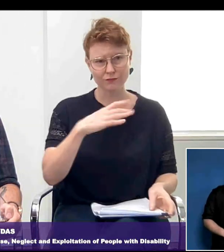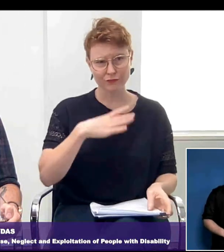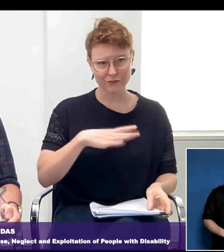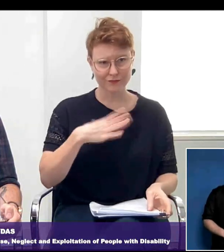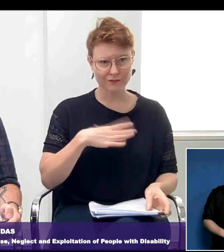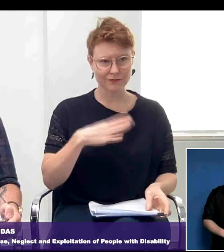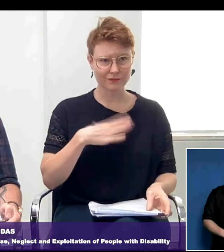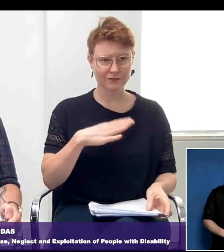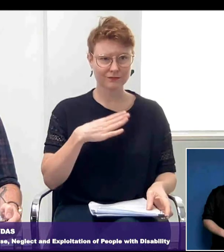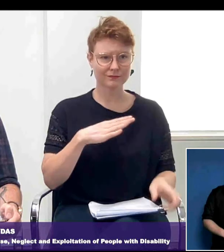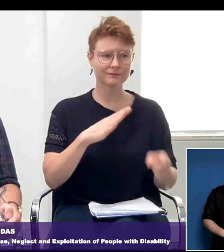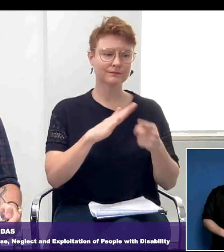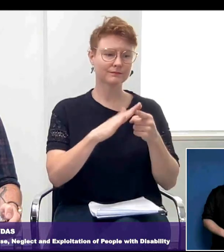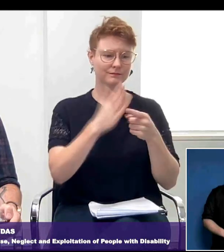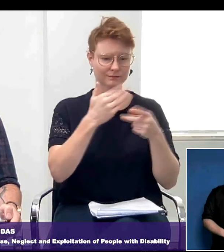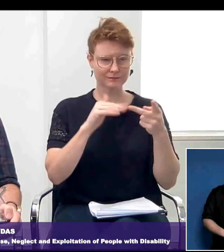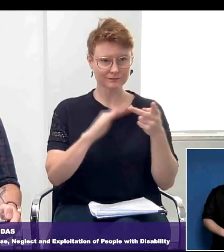they are able to suit the young person's requirements.